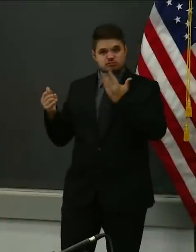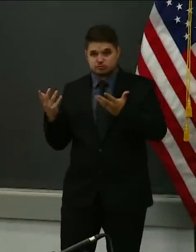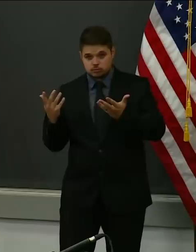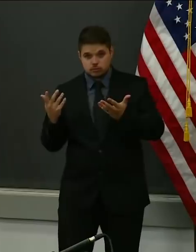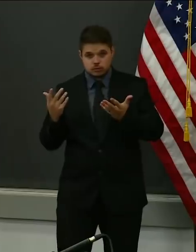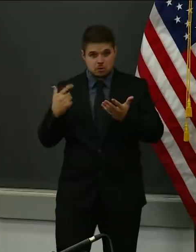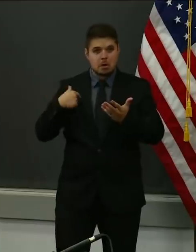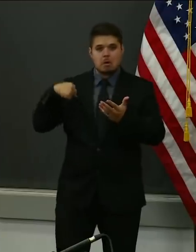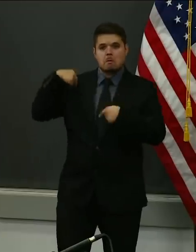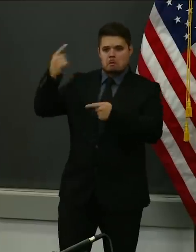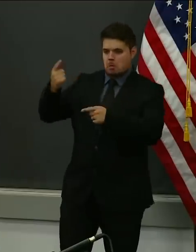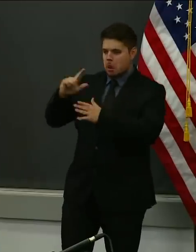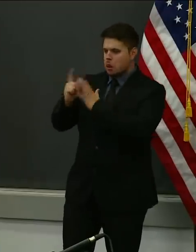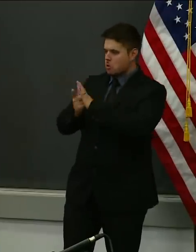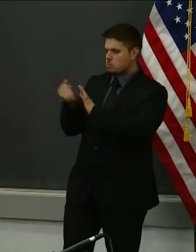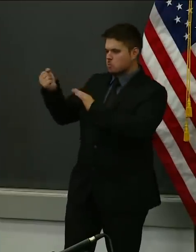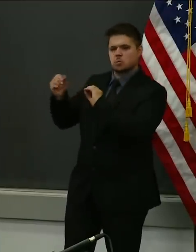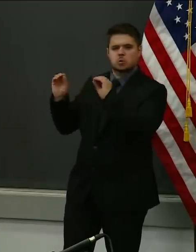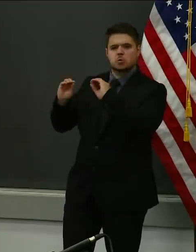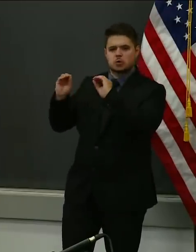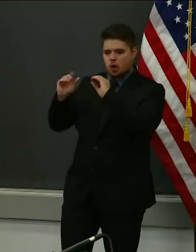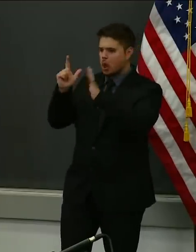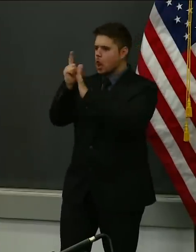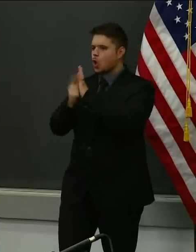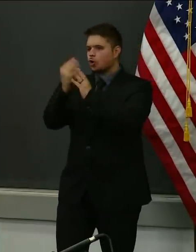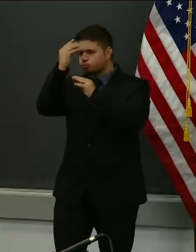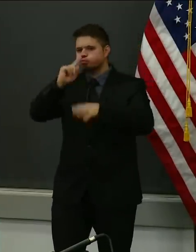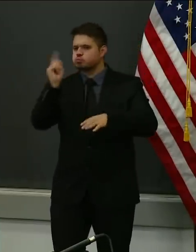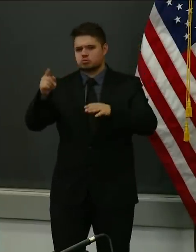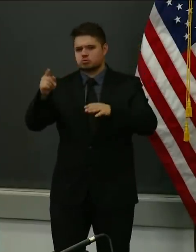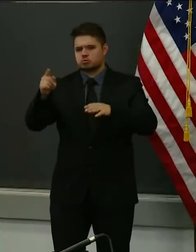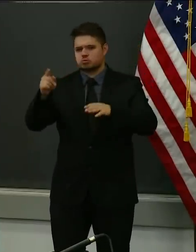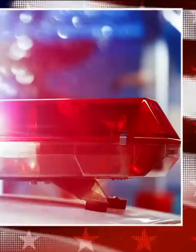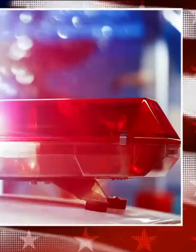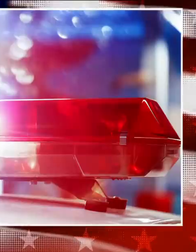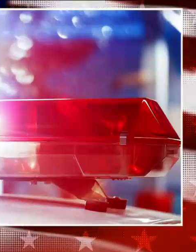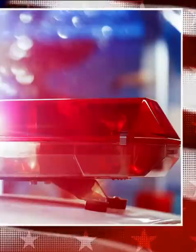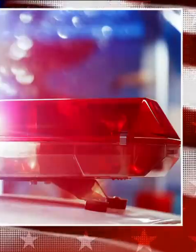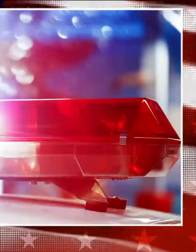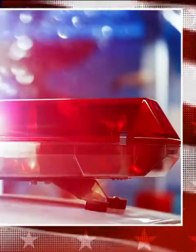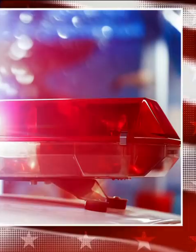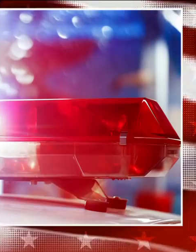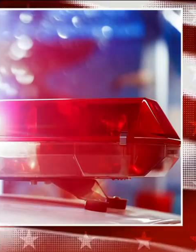AND THEY CAN BE ENFORCED THROUGH A CITATION, A FINE, OR THROUGH AN ARREST.